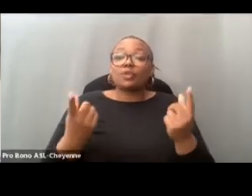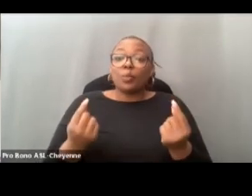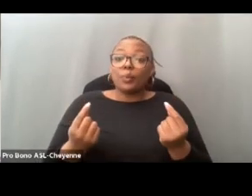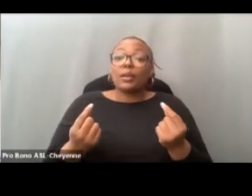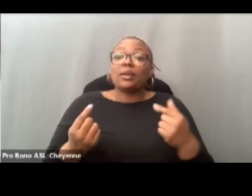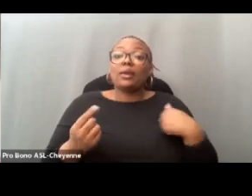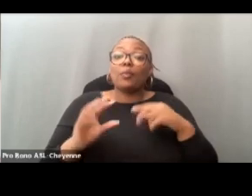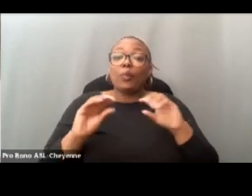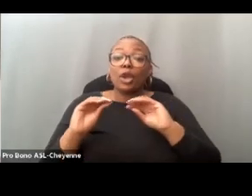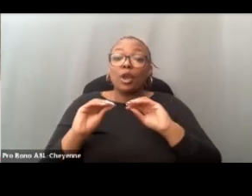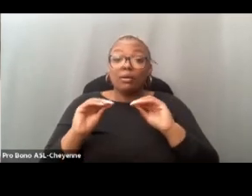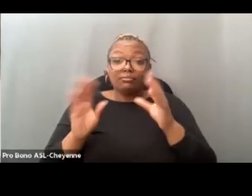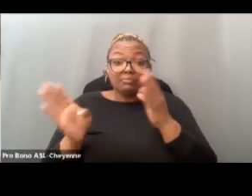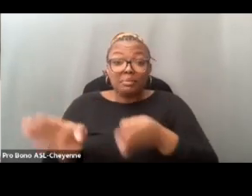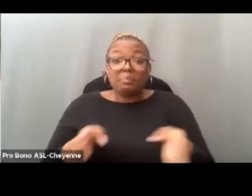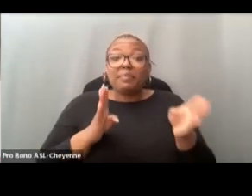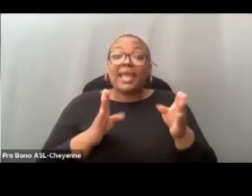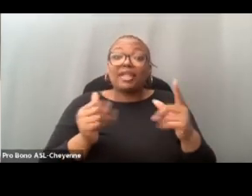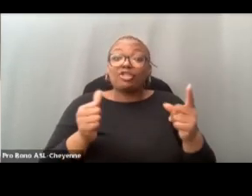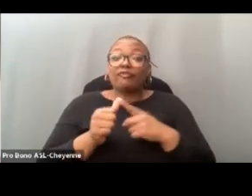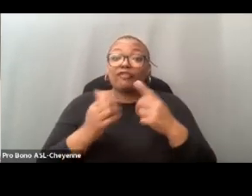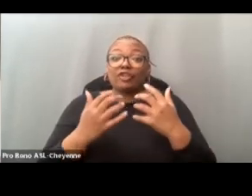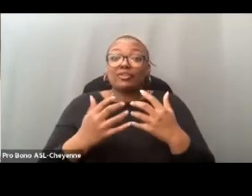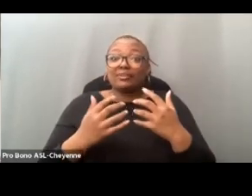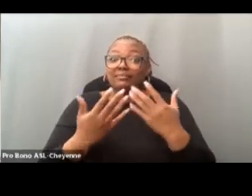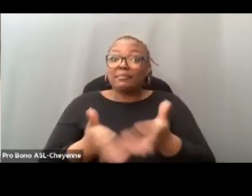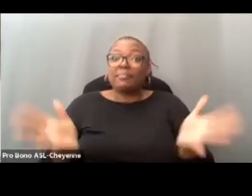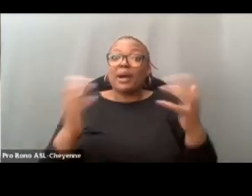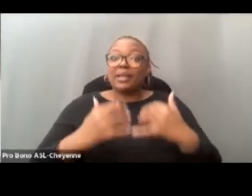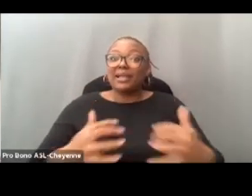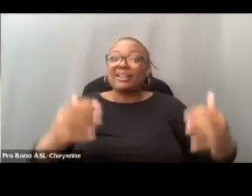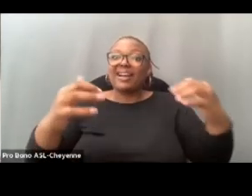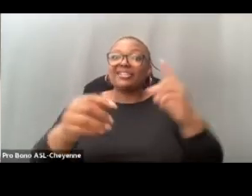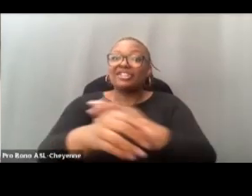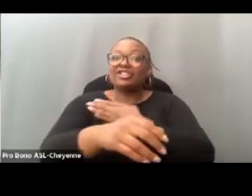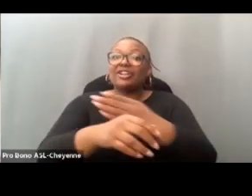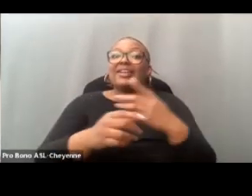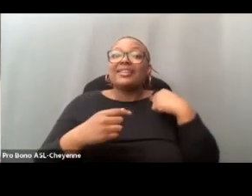the first public concerts in Timbuktu since the occupation.